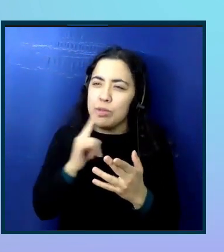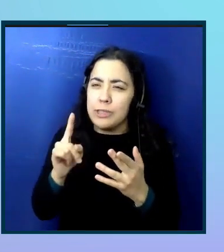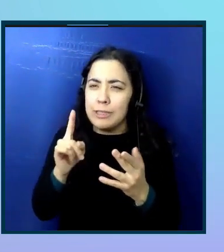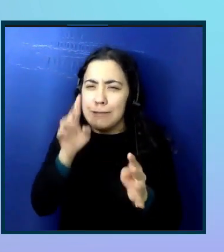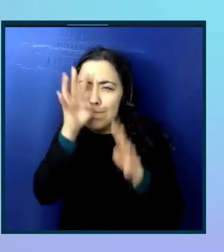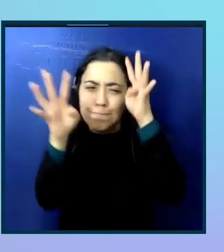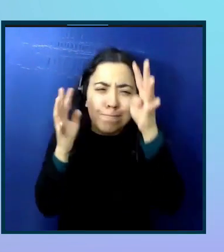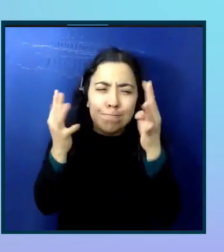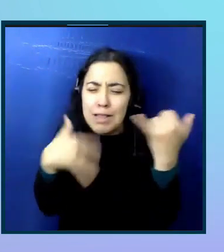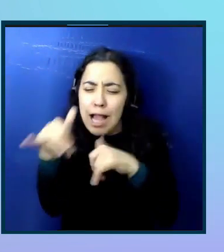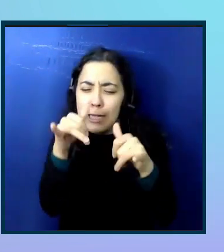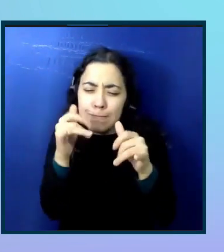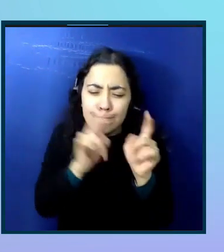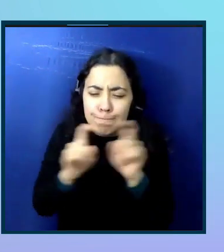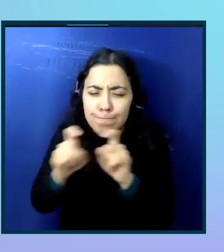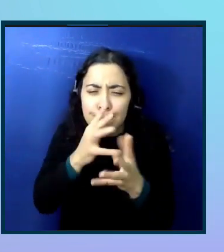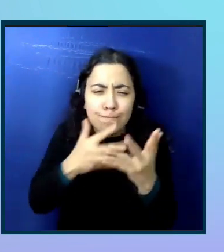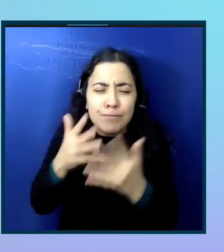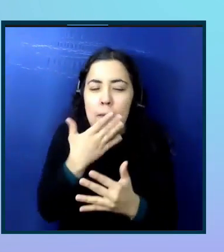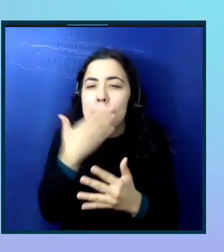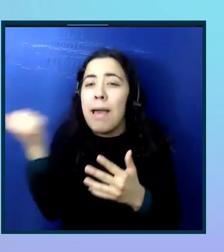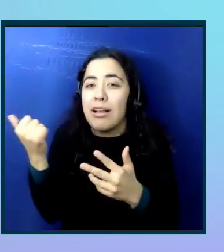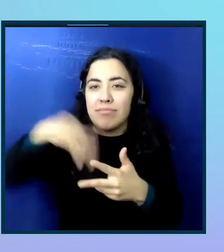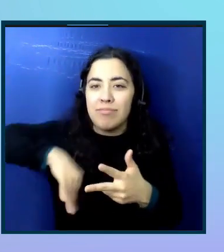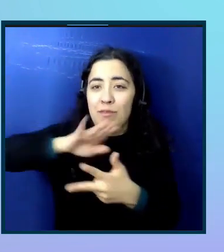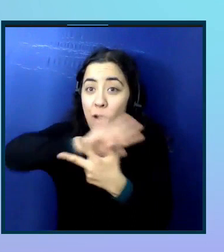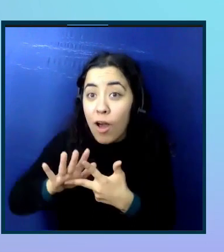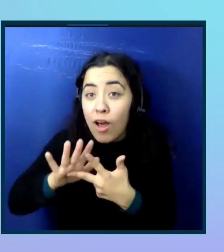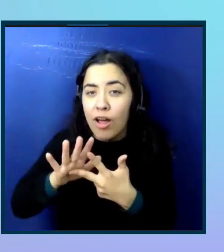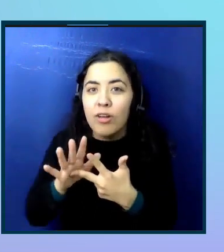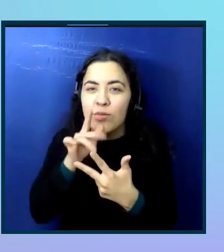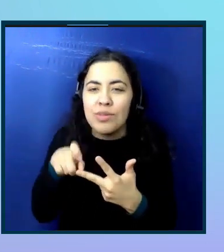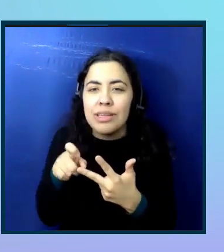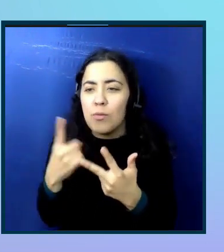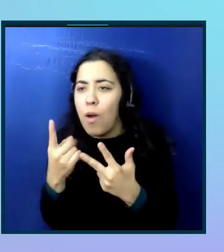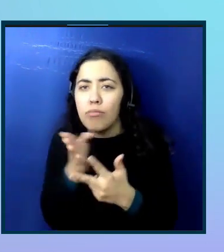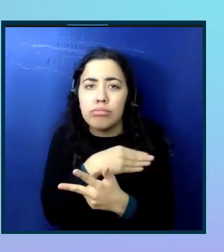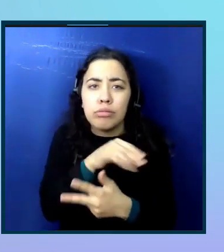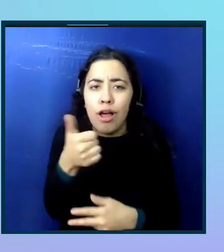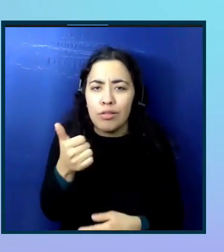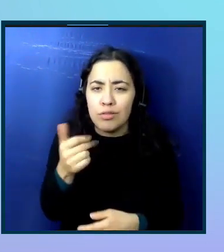and get the best of all. Right? Not just one or the other. Yeah, so that's the problem,